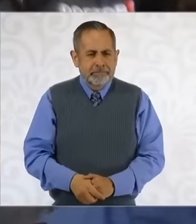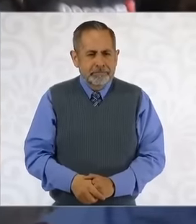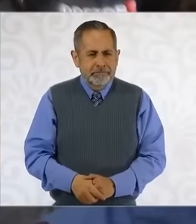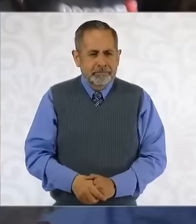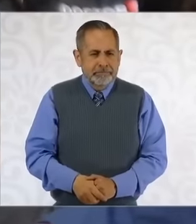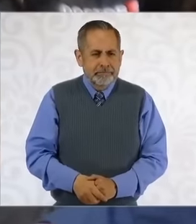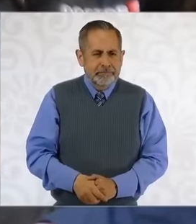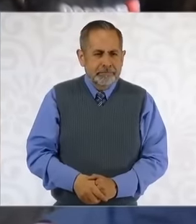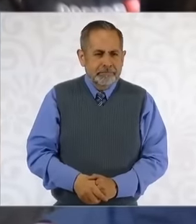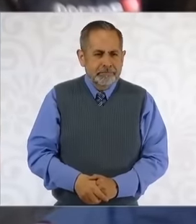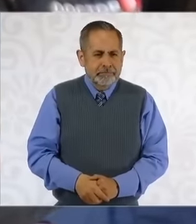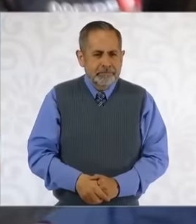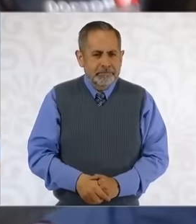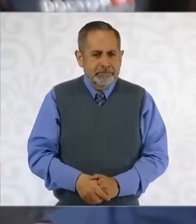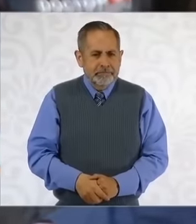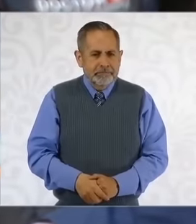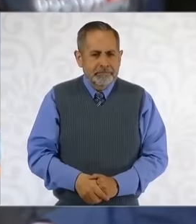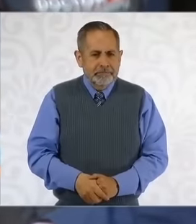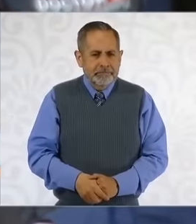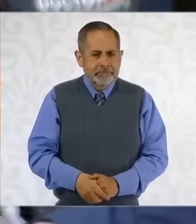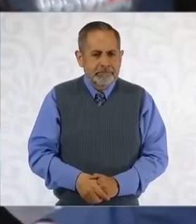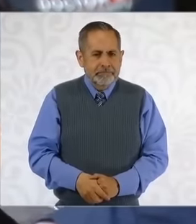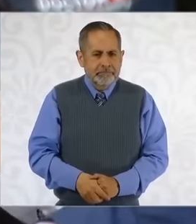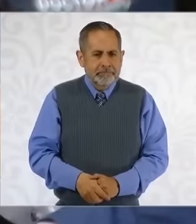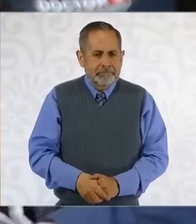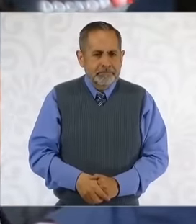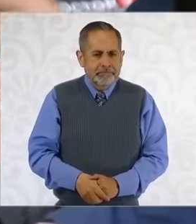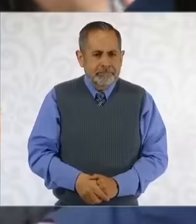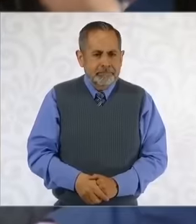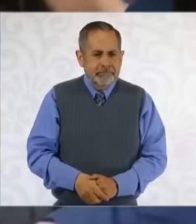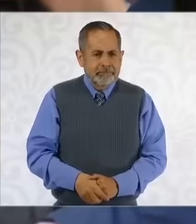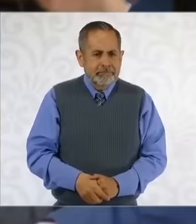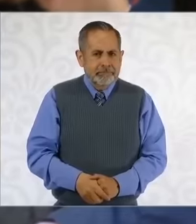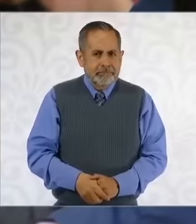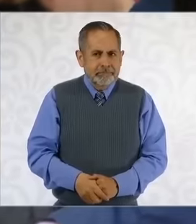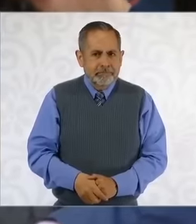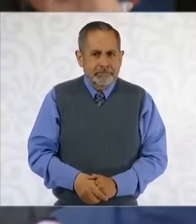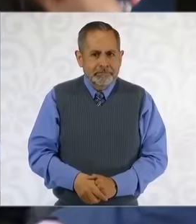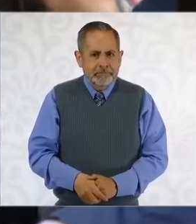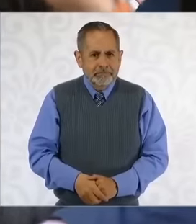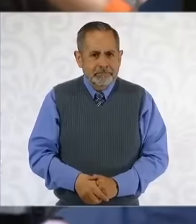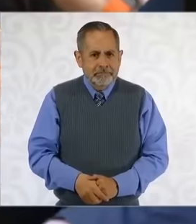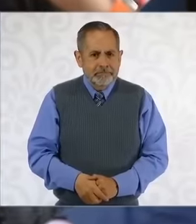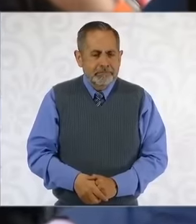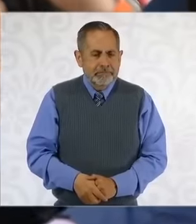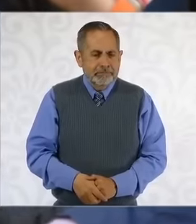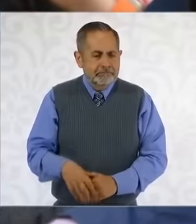he has a different ideology and a different thought. different from the people who are in the media